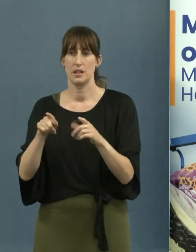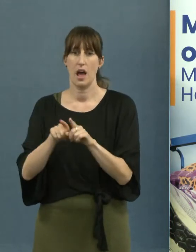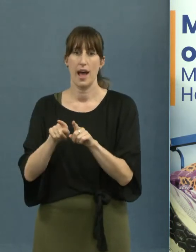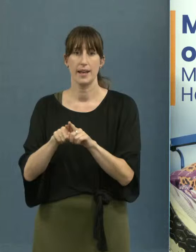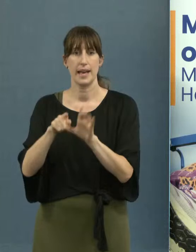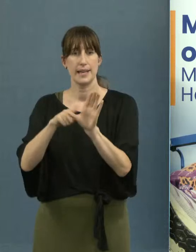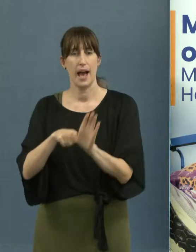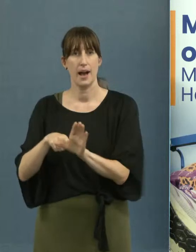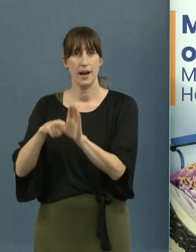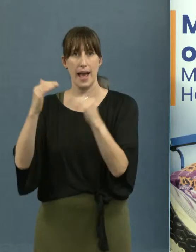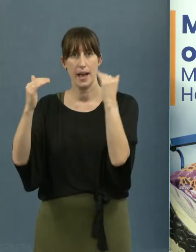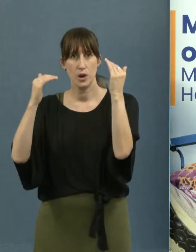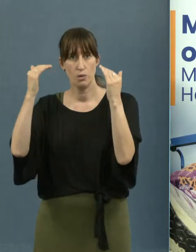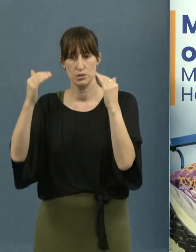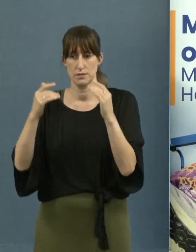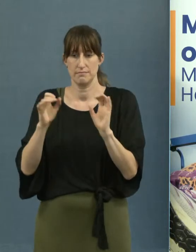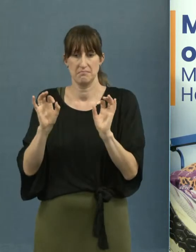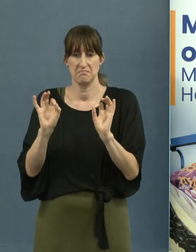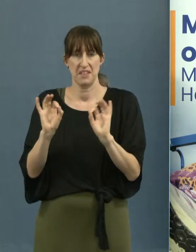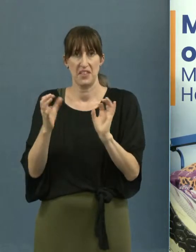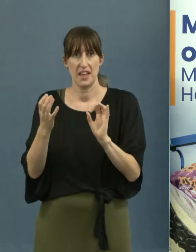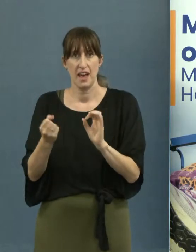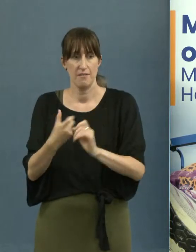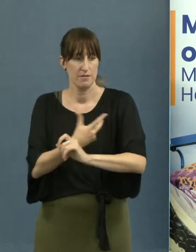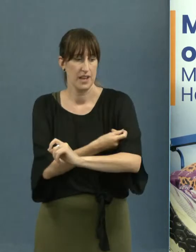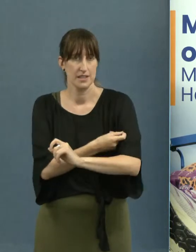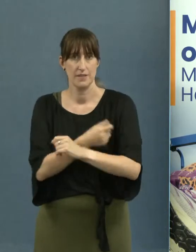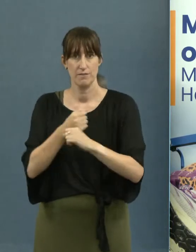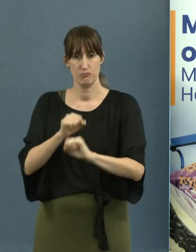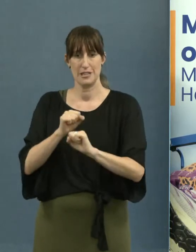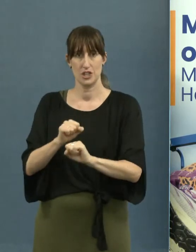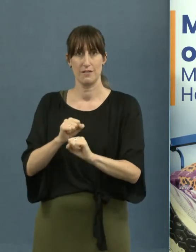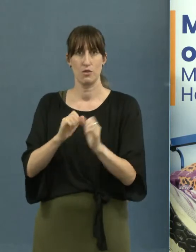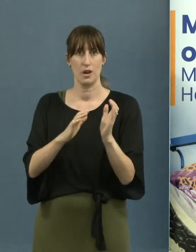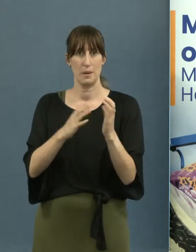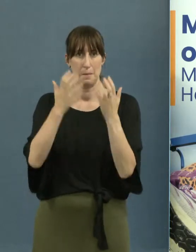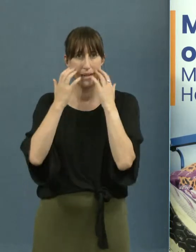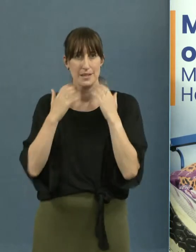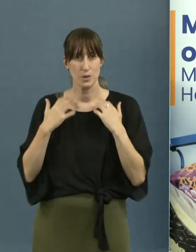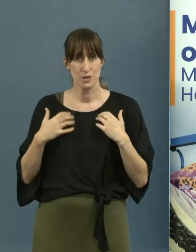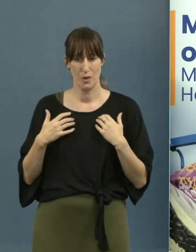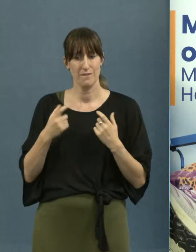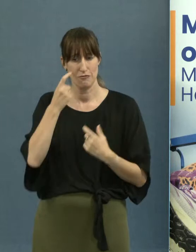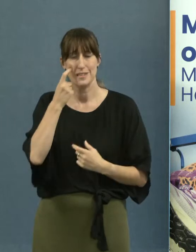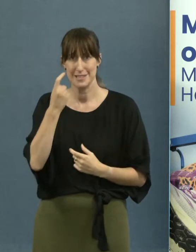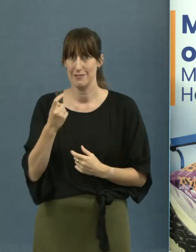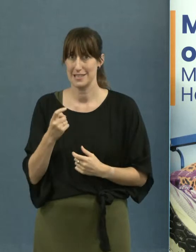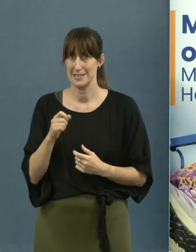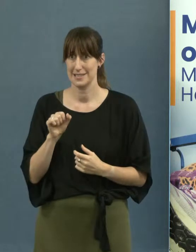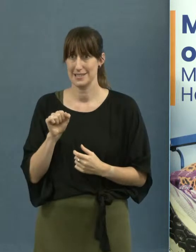adults who we know are un protected against measles. So we're taking that very